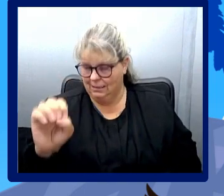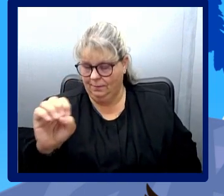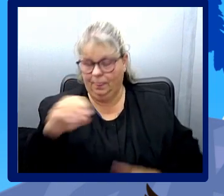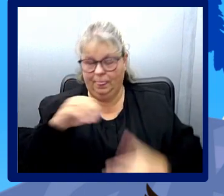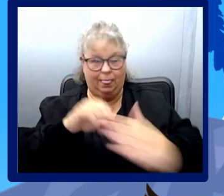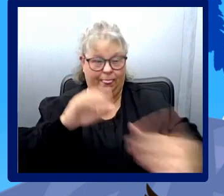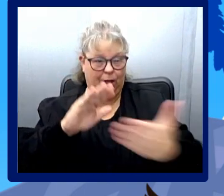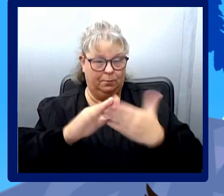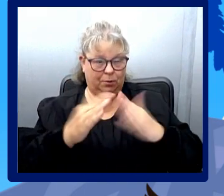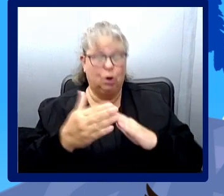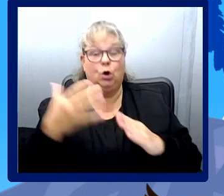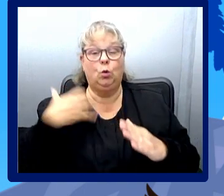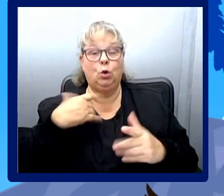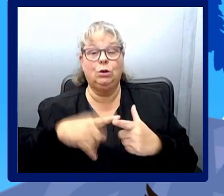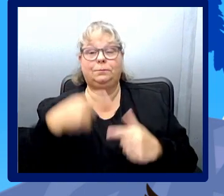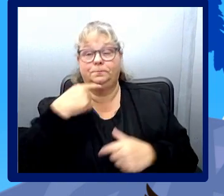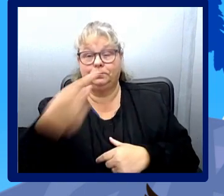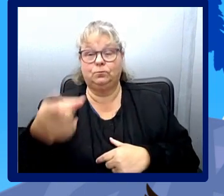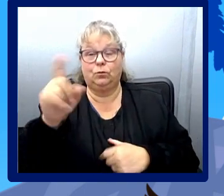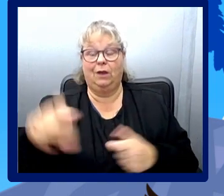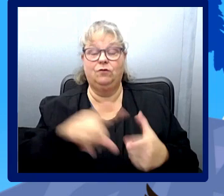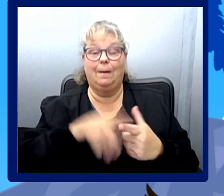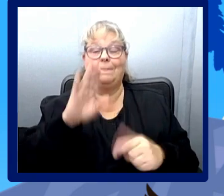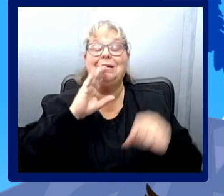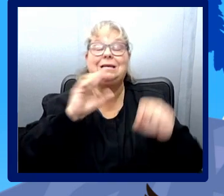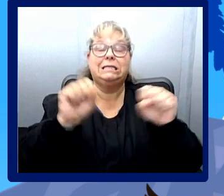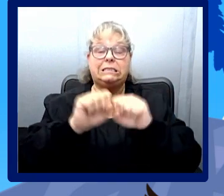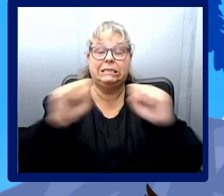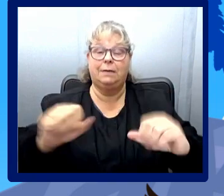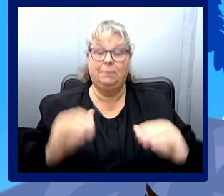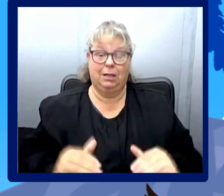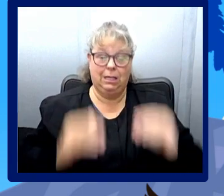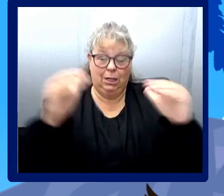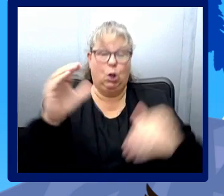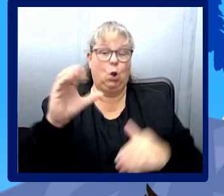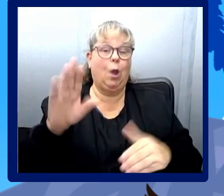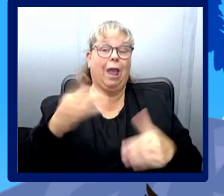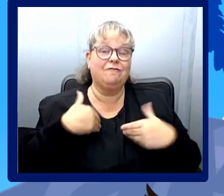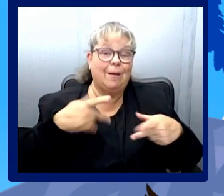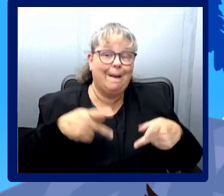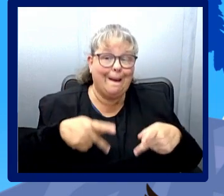using the custom content types created in CMS Content Type Manager.